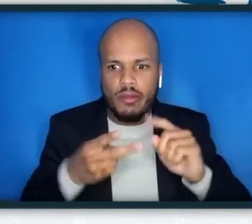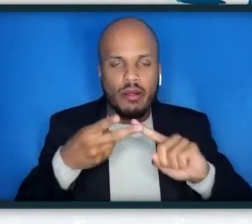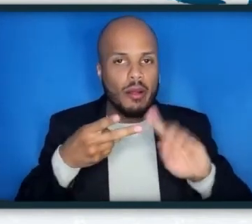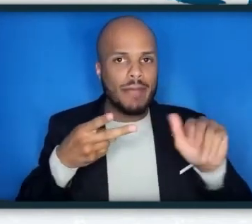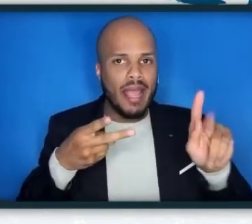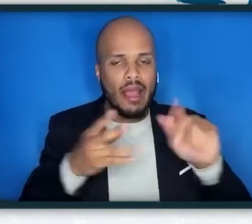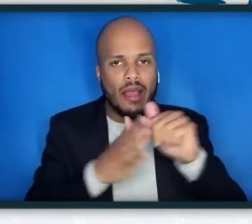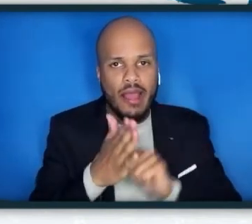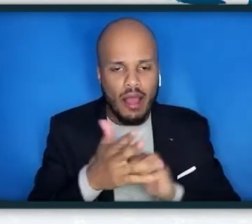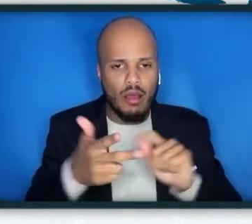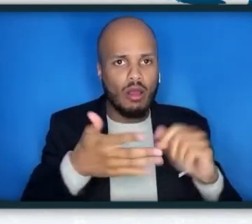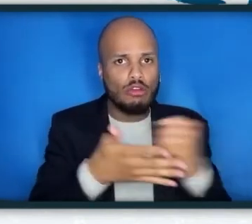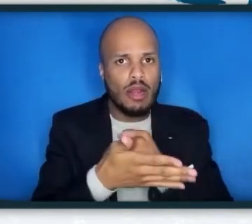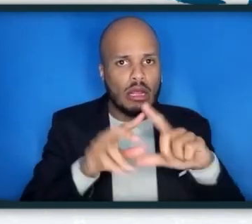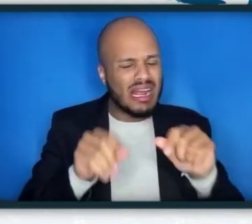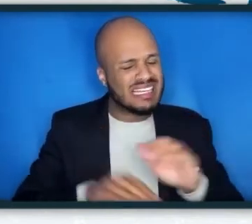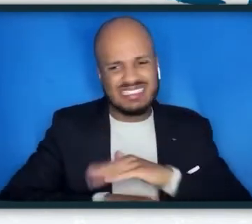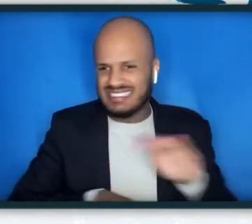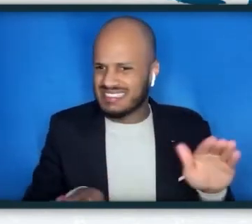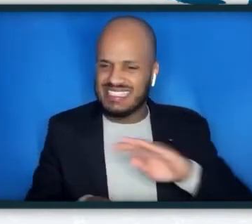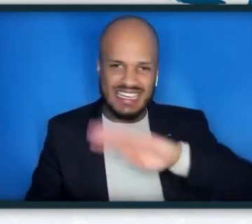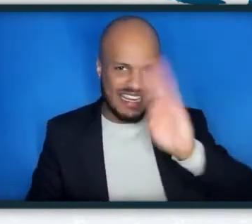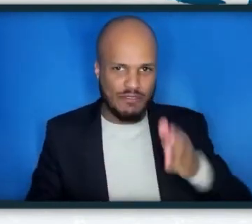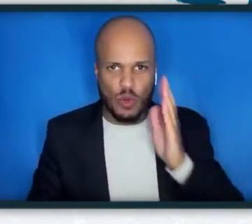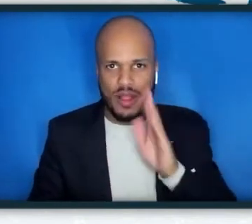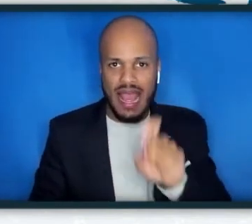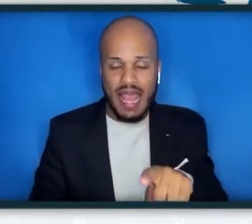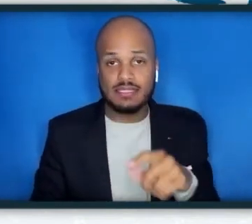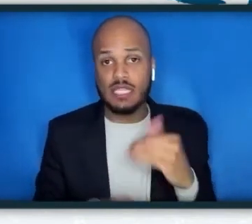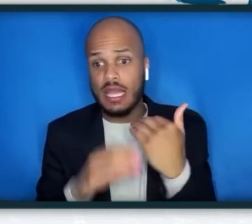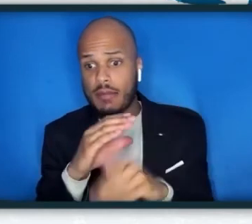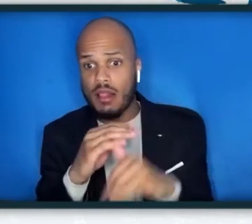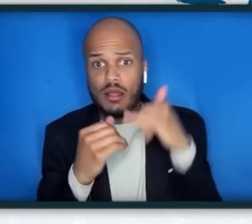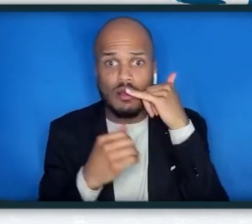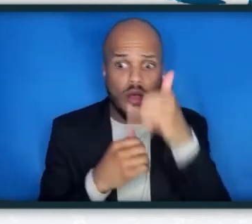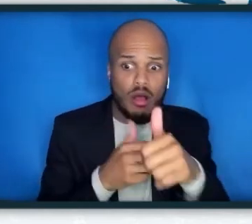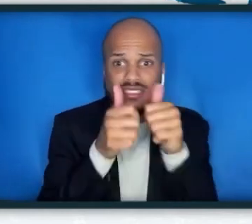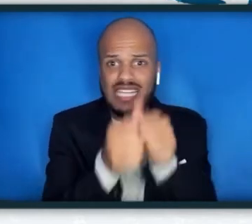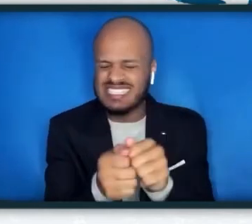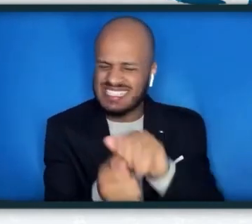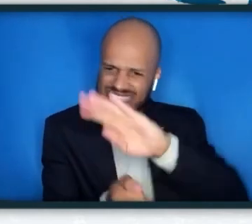card number over the phone, by email, text, or on social media.